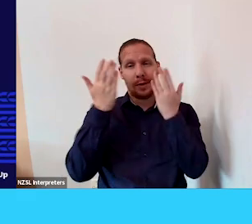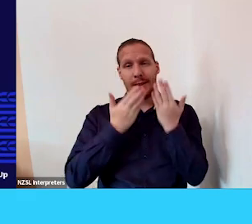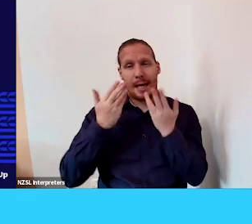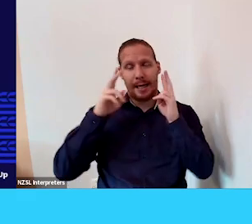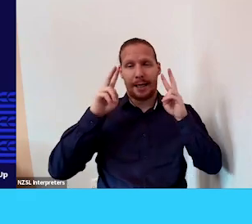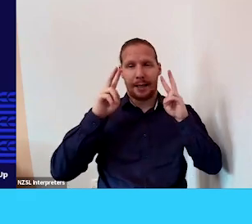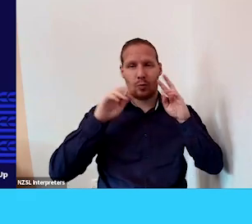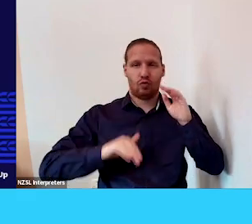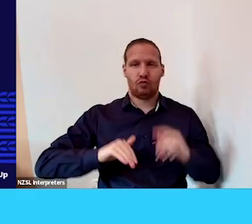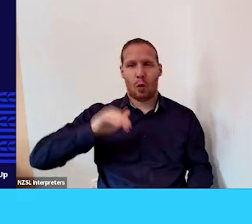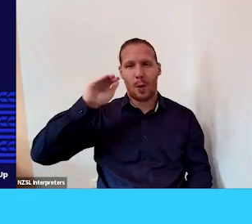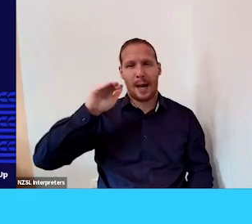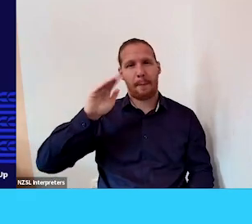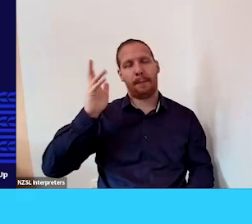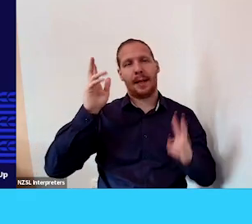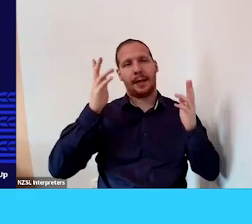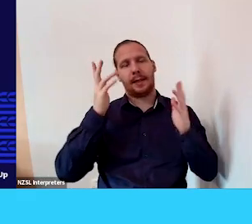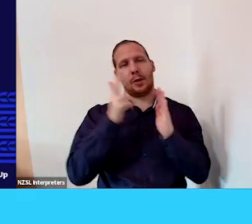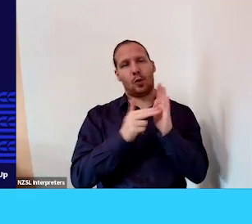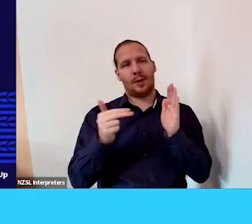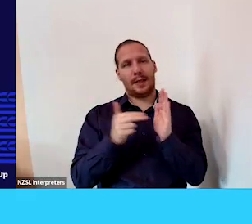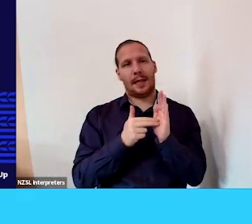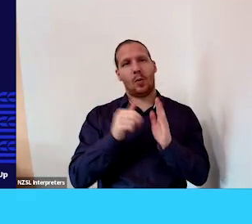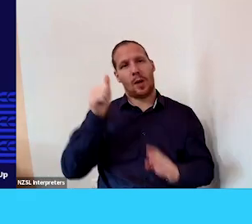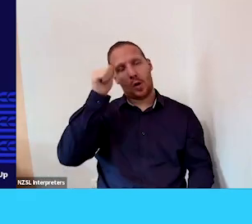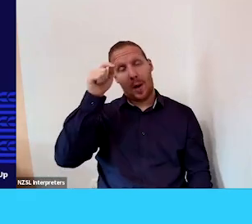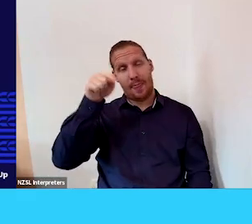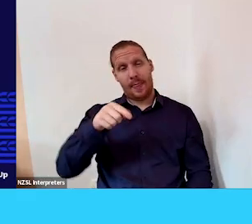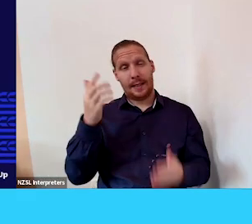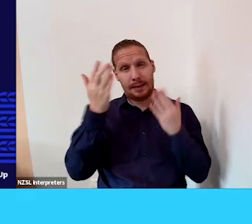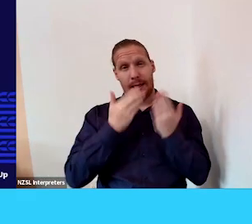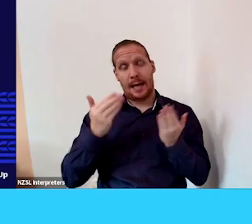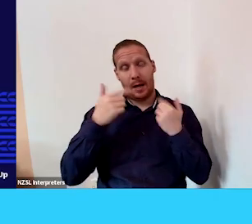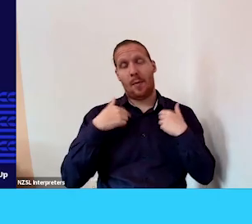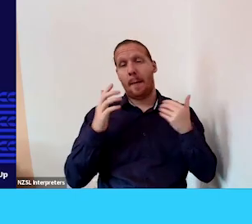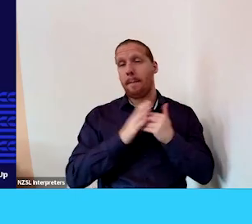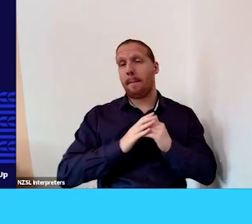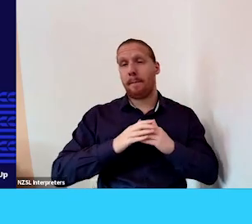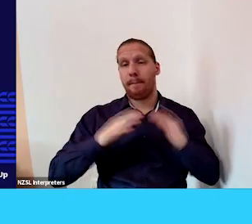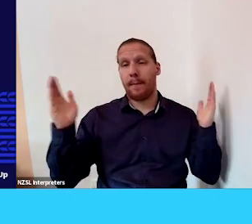that growing up in New Zealand is Aotearoa’s largest contemporary longitudinal study of child and youth well-being.